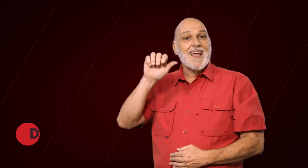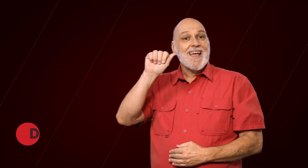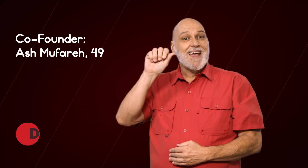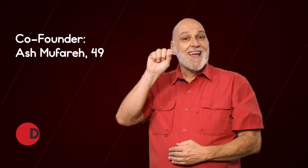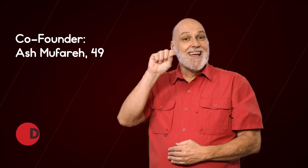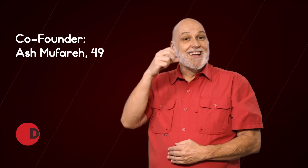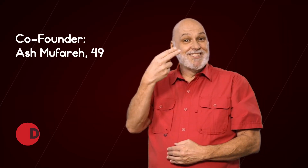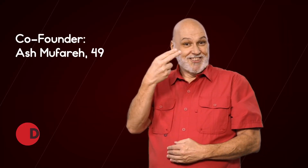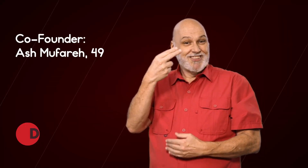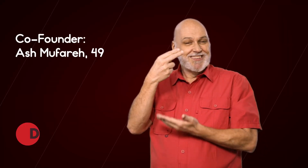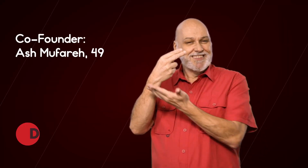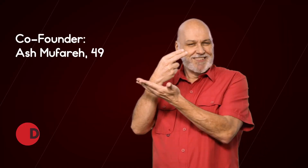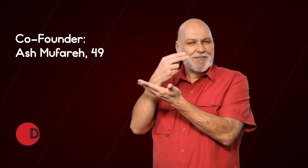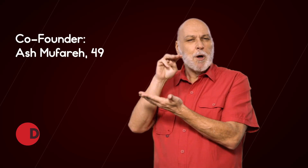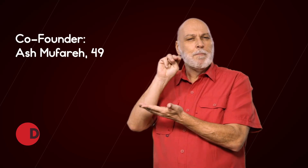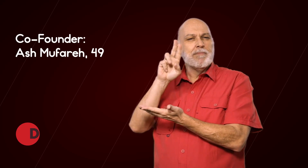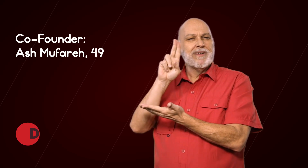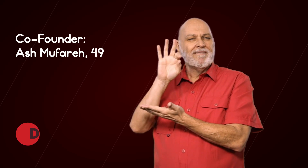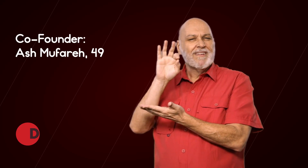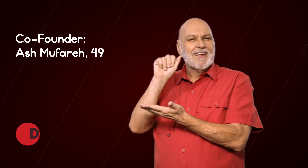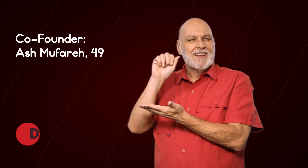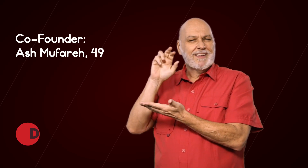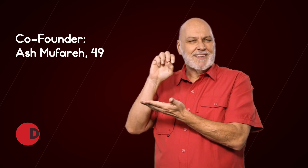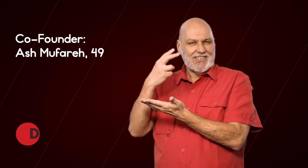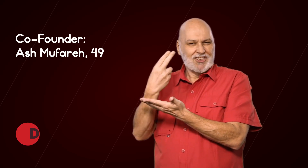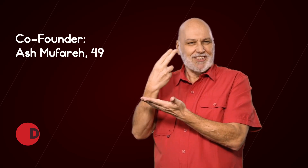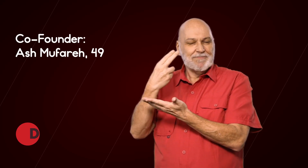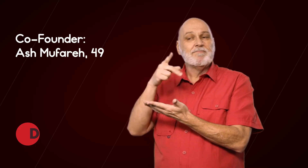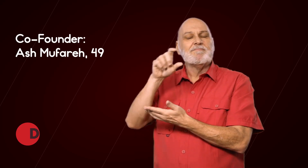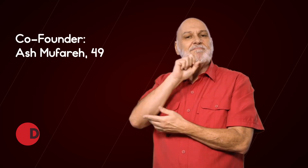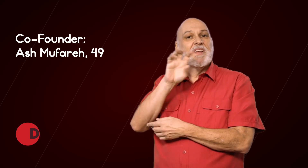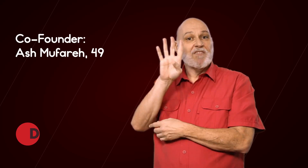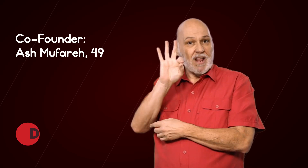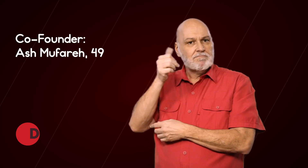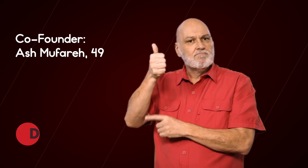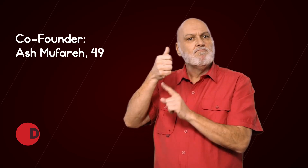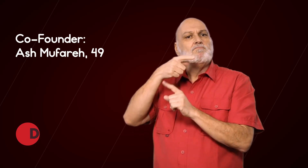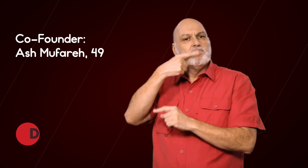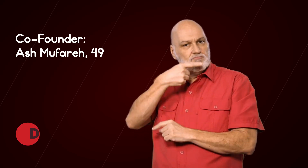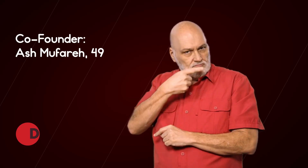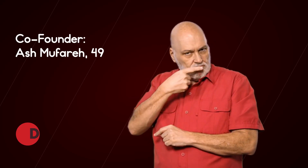[Anselmo]: Ash Mufareh,